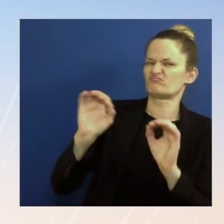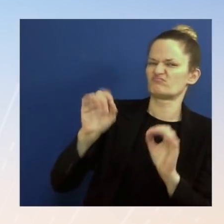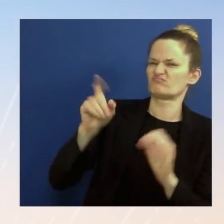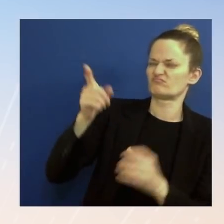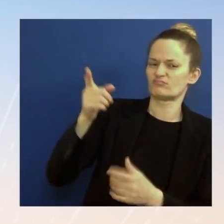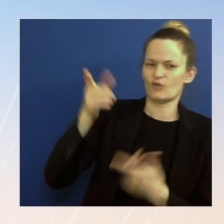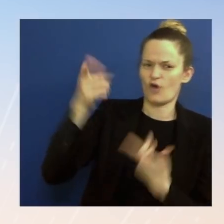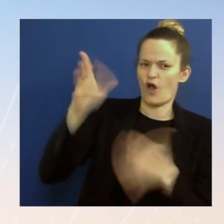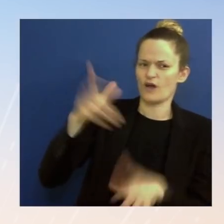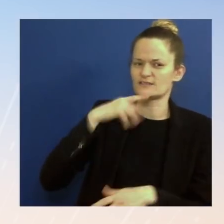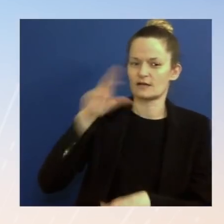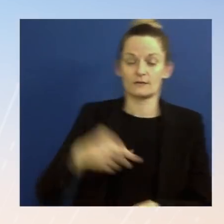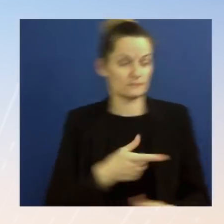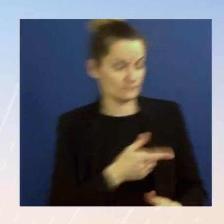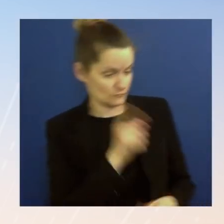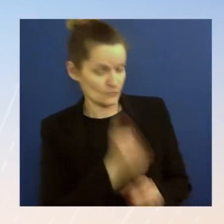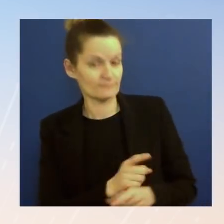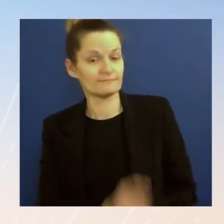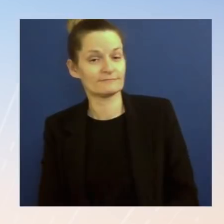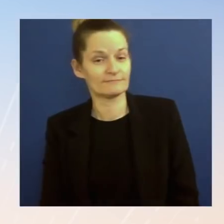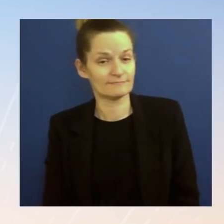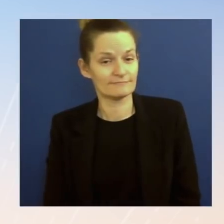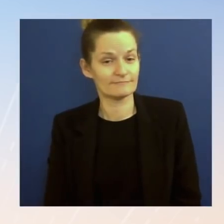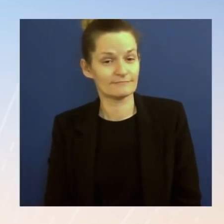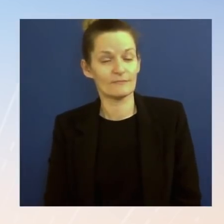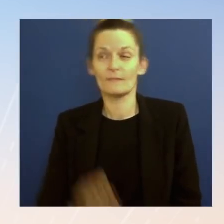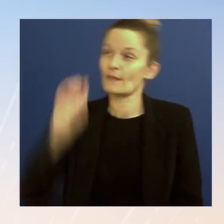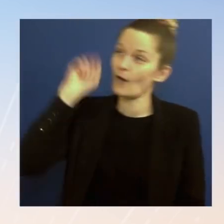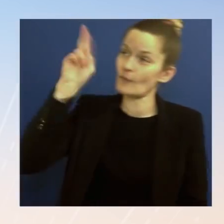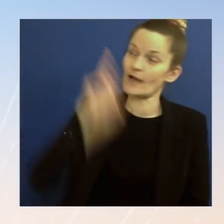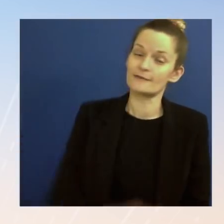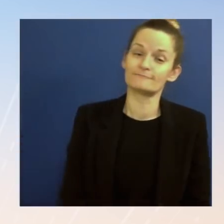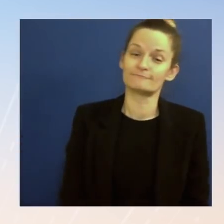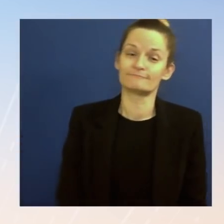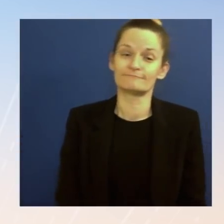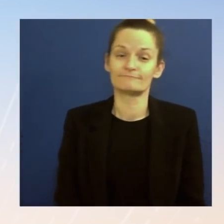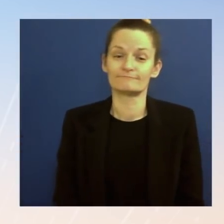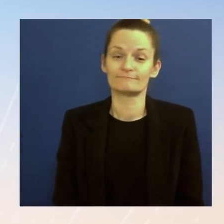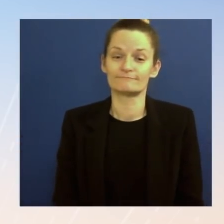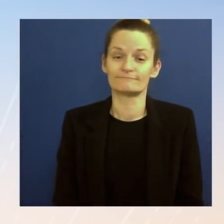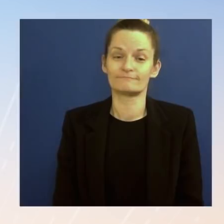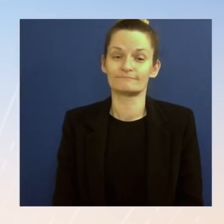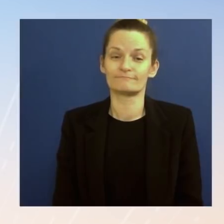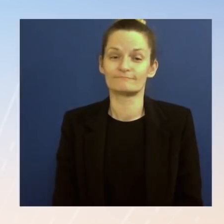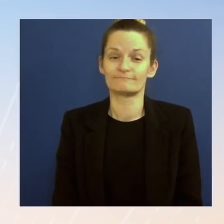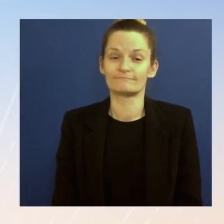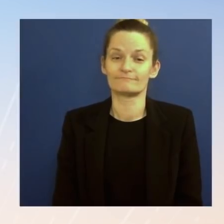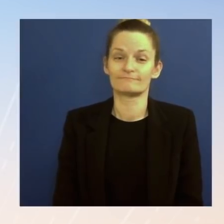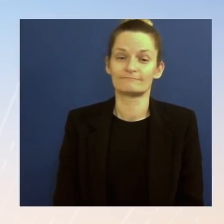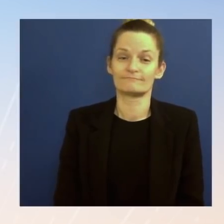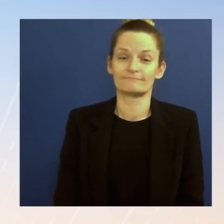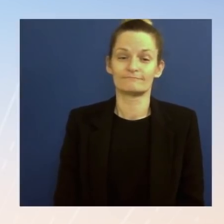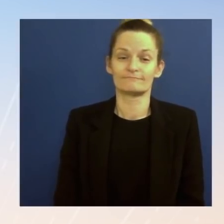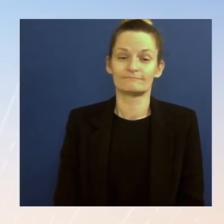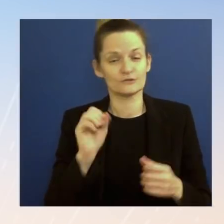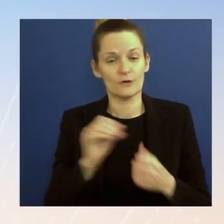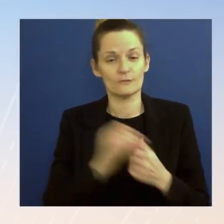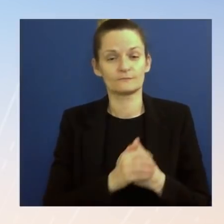Ms. Psaki: Go ahead. The Press: Just on the Fed nominations -- Ms. Psaki: Yeah. >> The Press: Nice try, Mara. The Press: -- does the White House have any assurances from any Republican senators